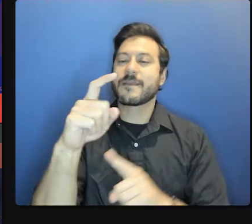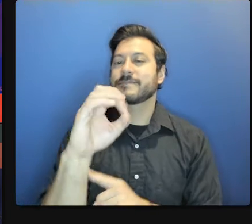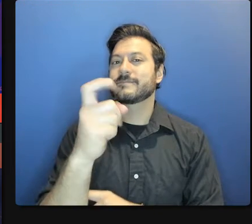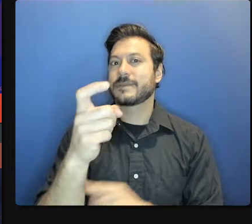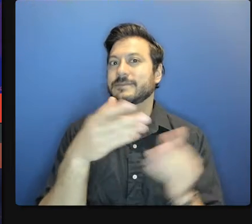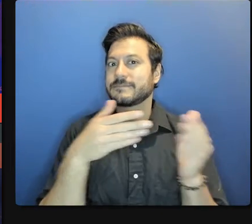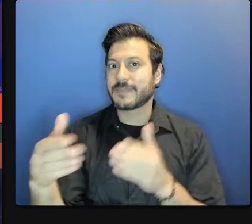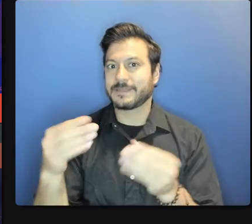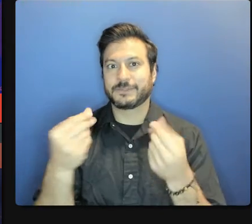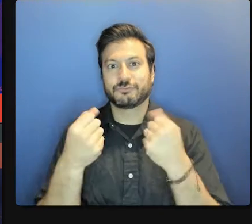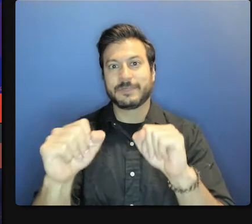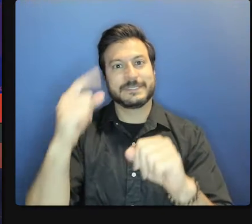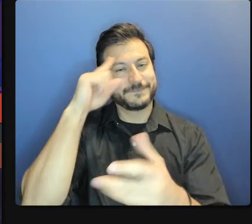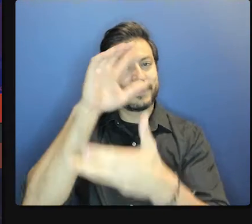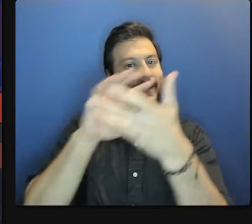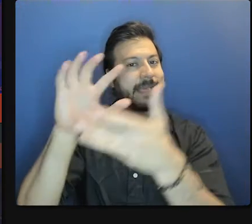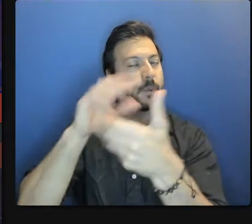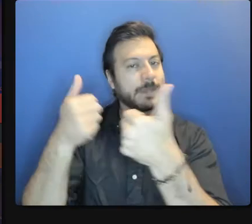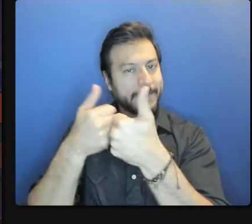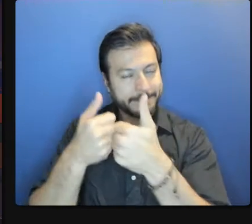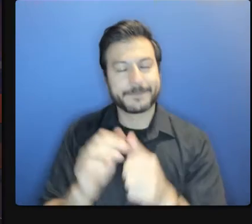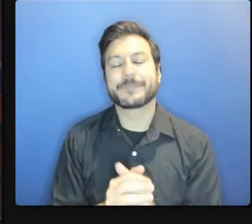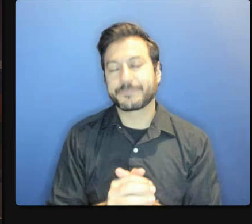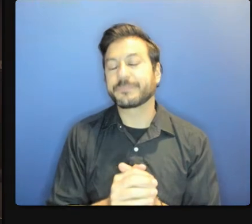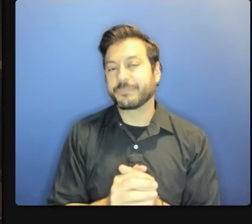on Xbox plans and strategy for cloud gaming.